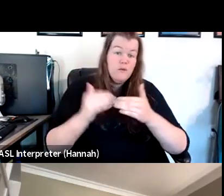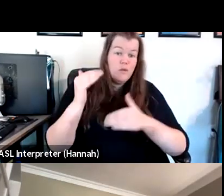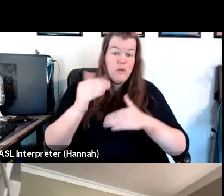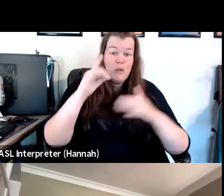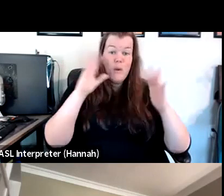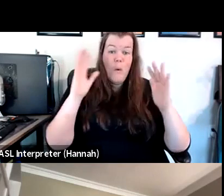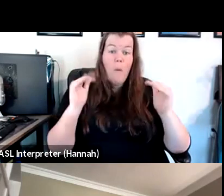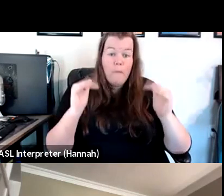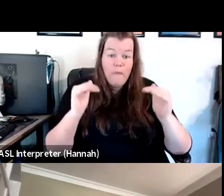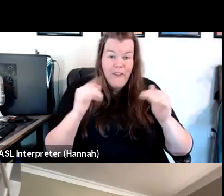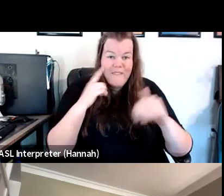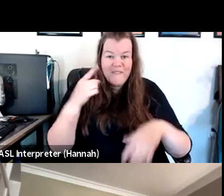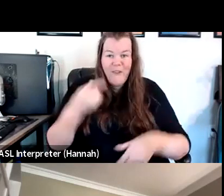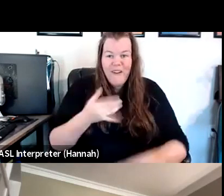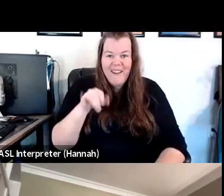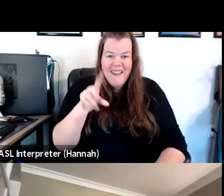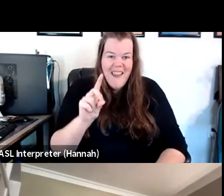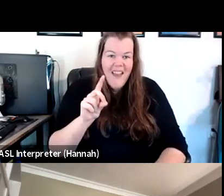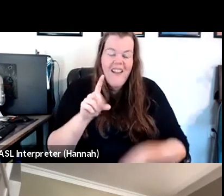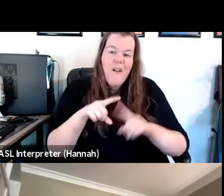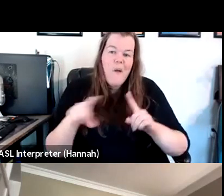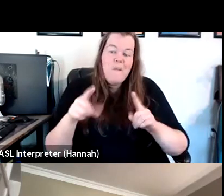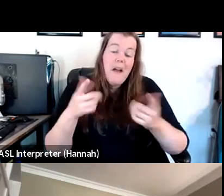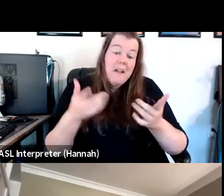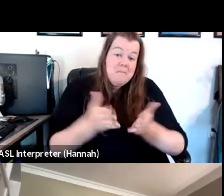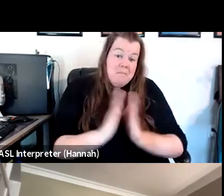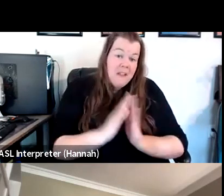our state but I just that's why I asked if there were any other states that were doing that well